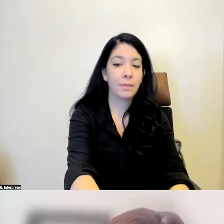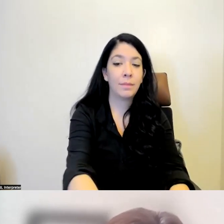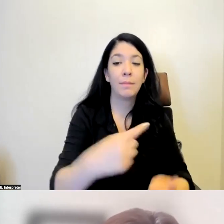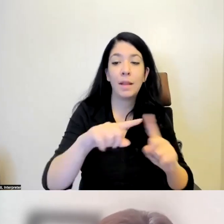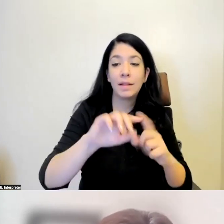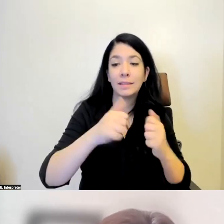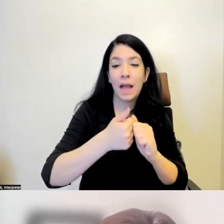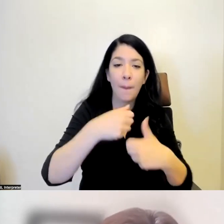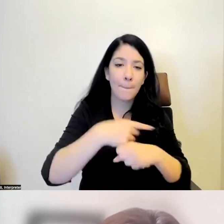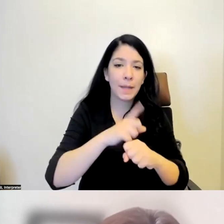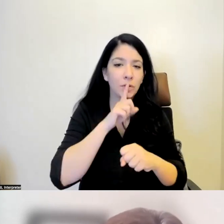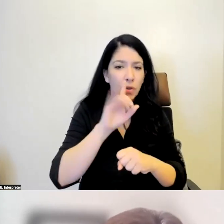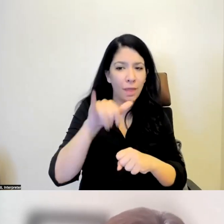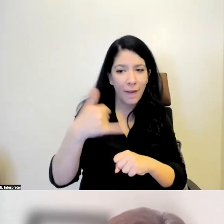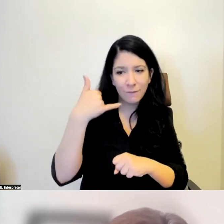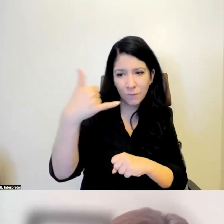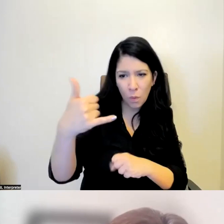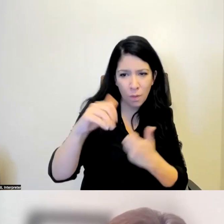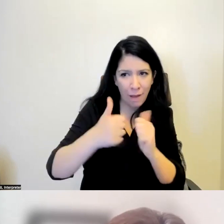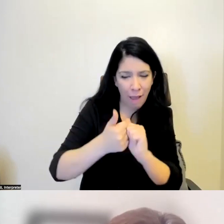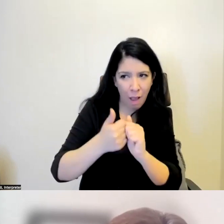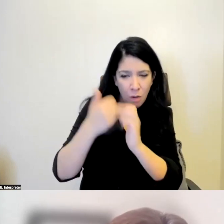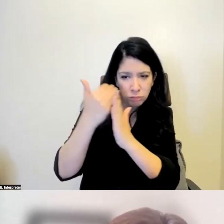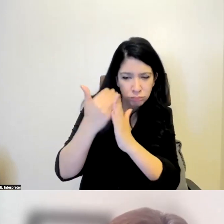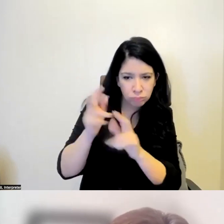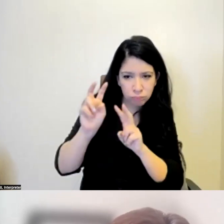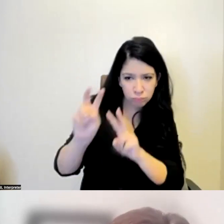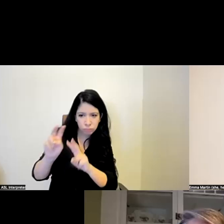call so there is no worry about it later? >>